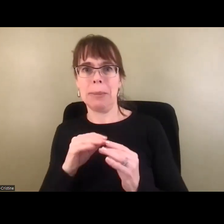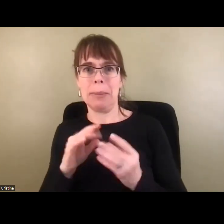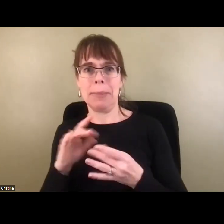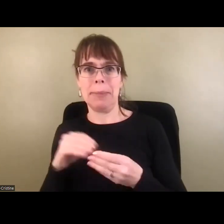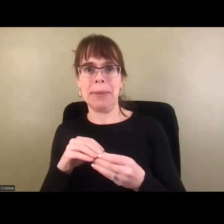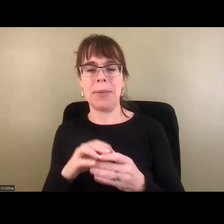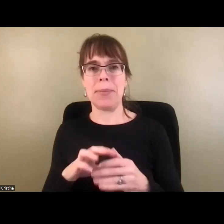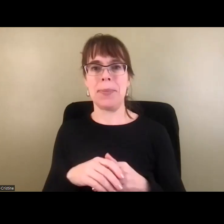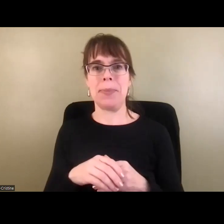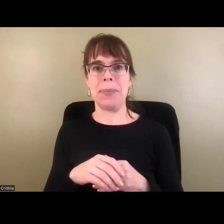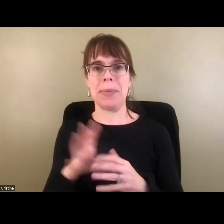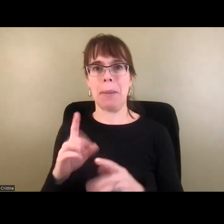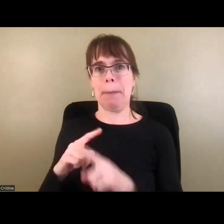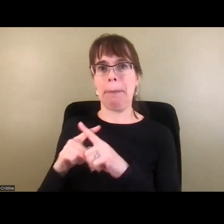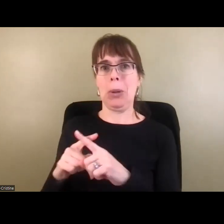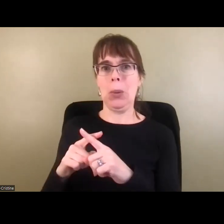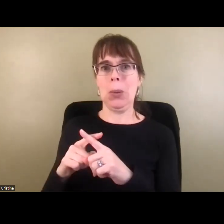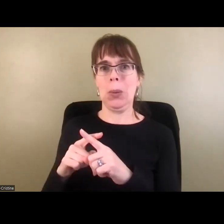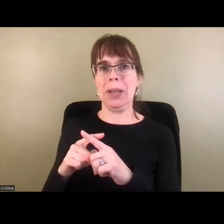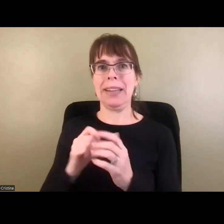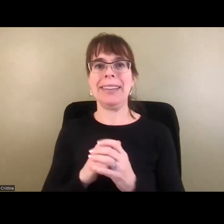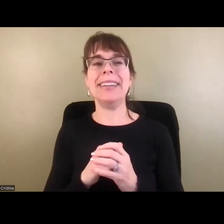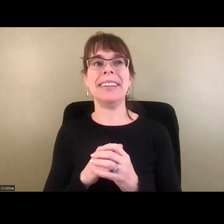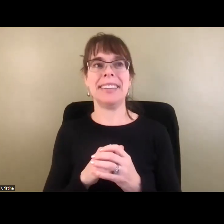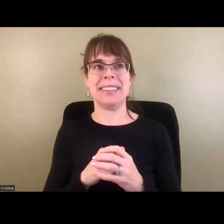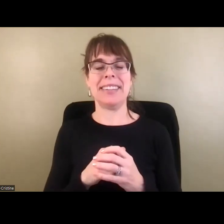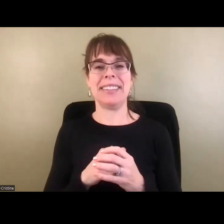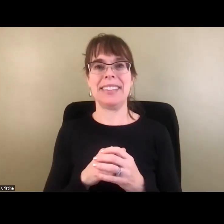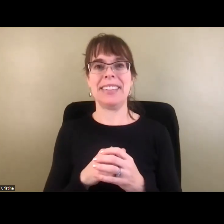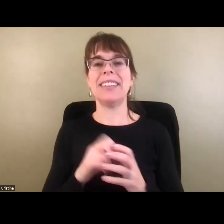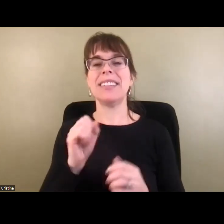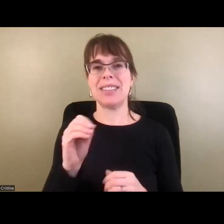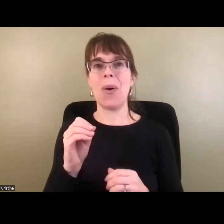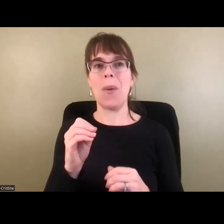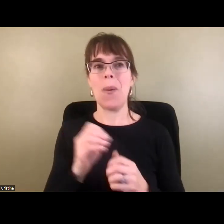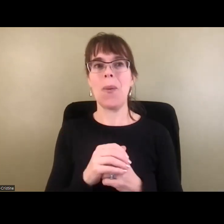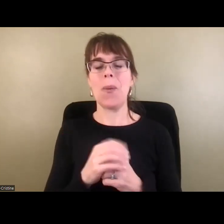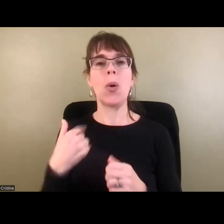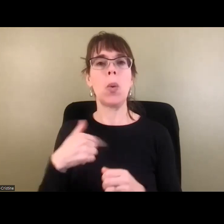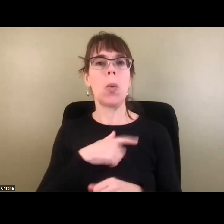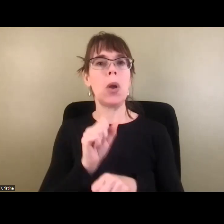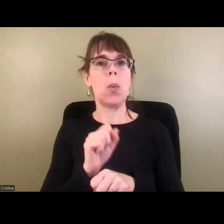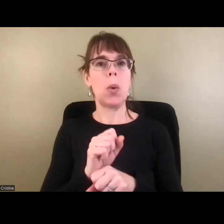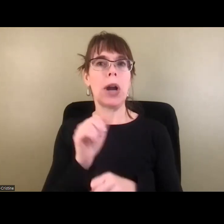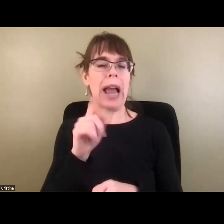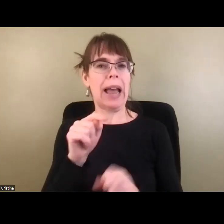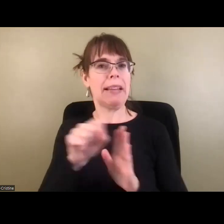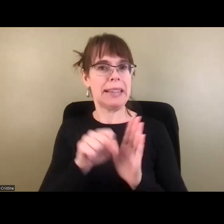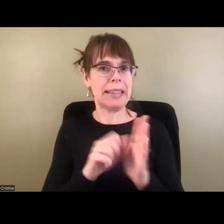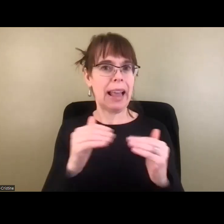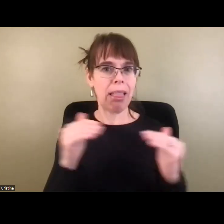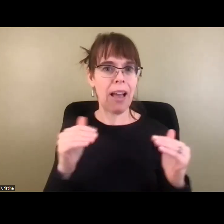noise) I'm just gonna mute this person. So we work at the state level and also with